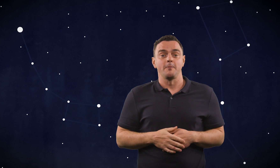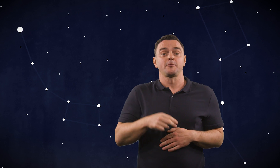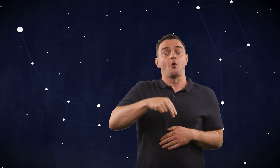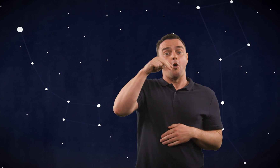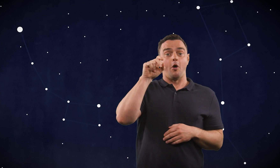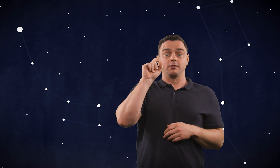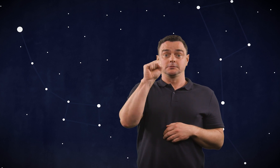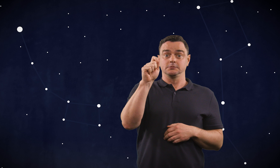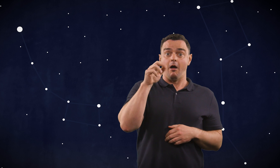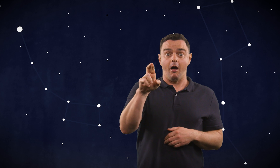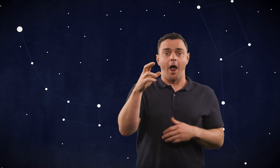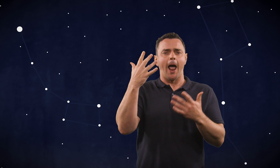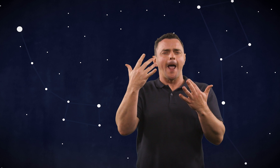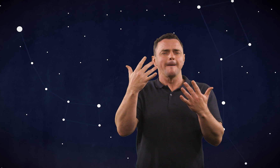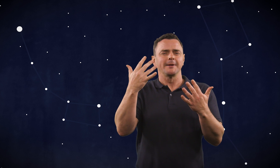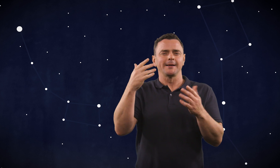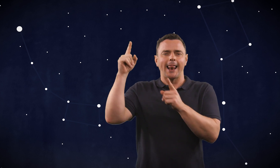Well, the North Star is even further away.